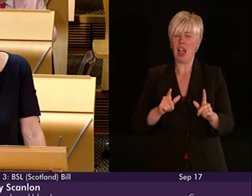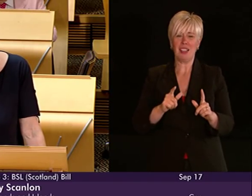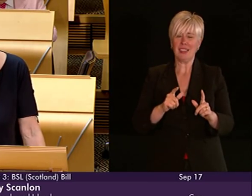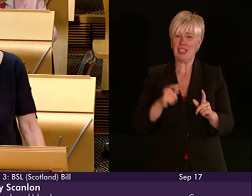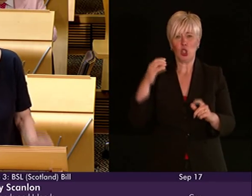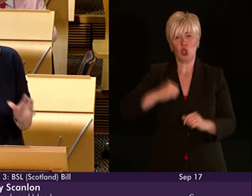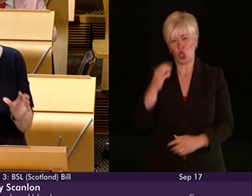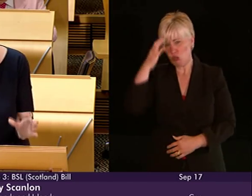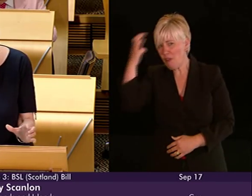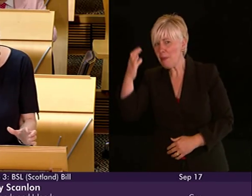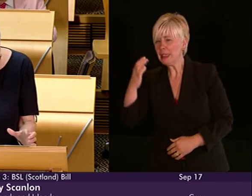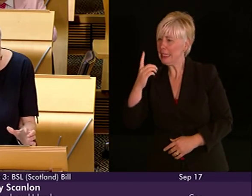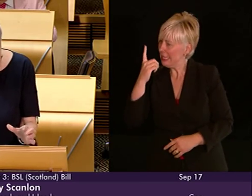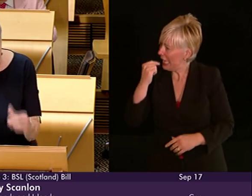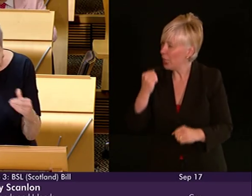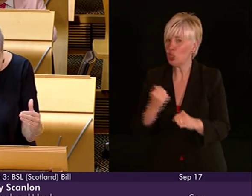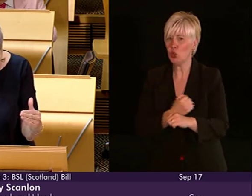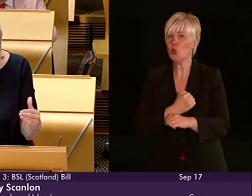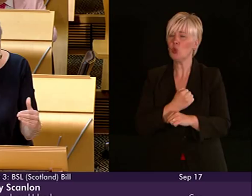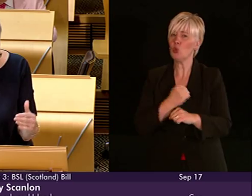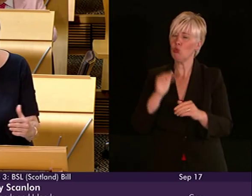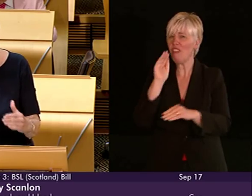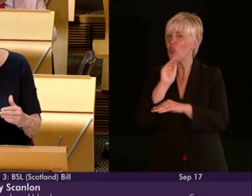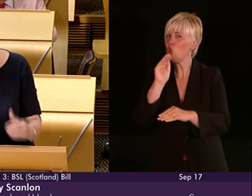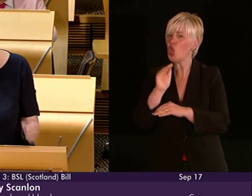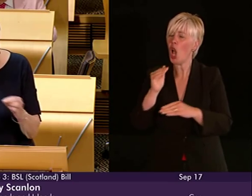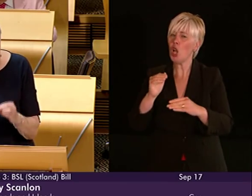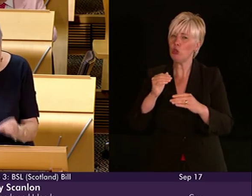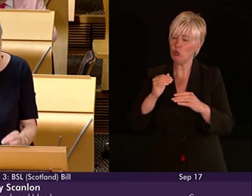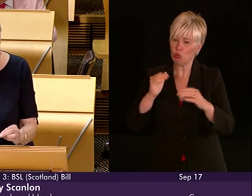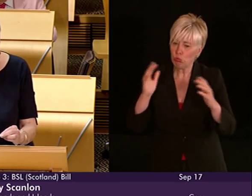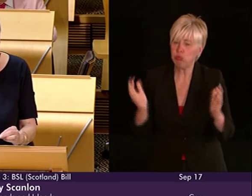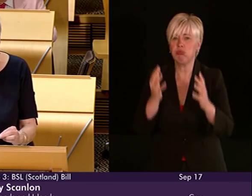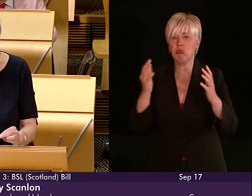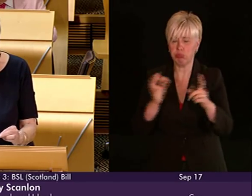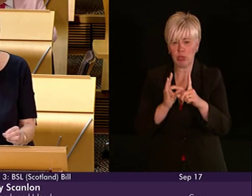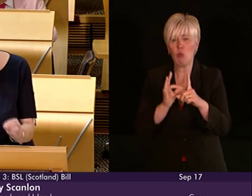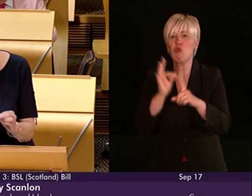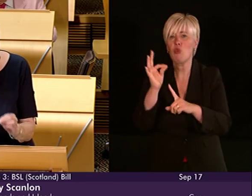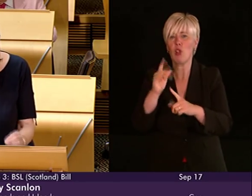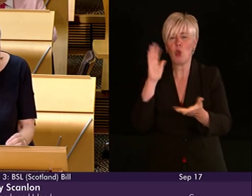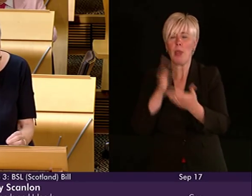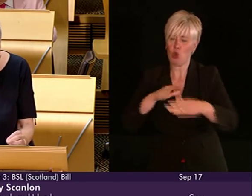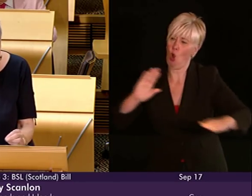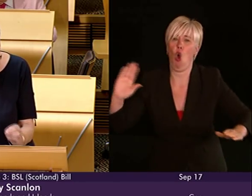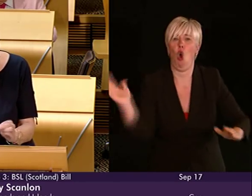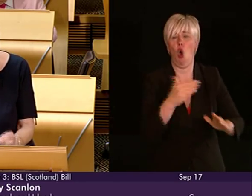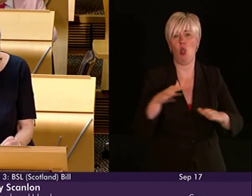Scottish Government could do to ensure that all families are given the support that they